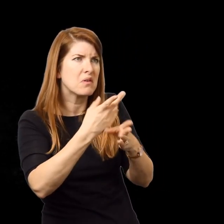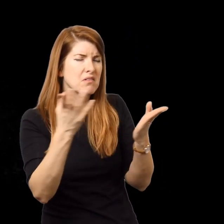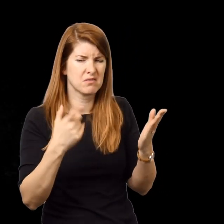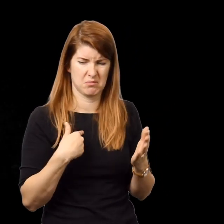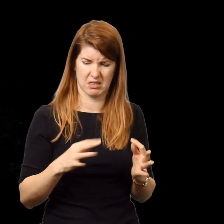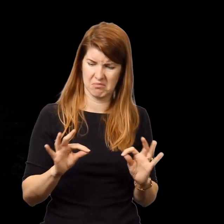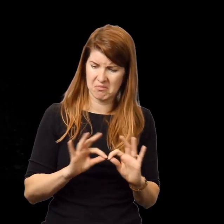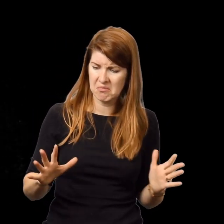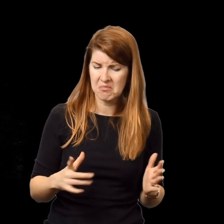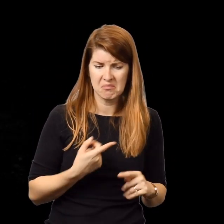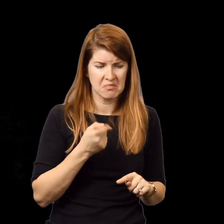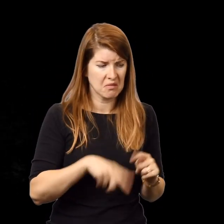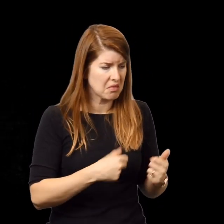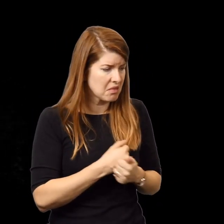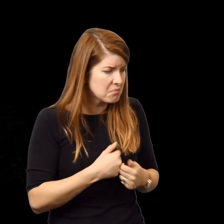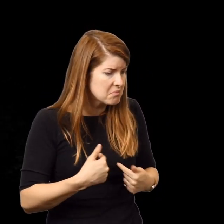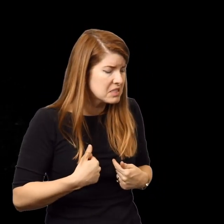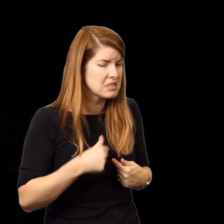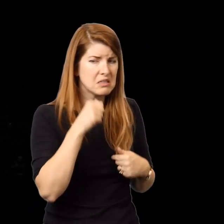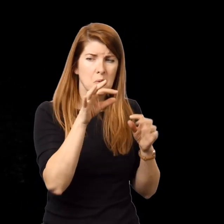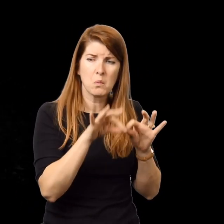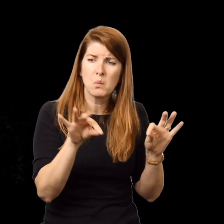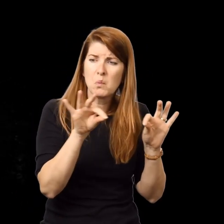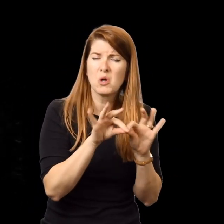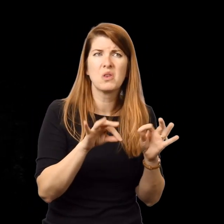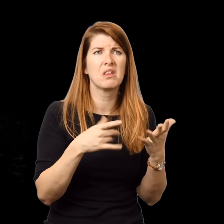They think they have no value. They're not lovable. They're not worthy.